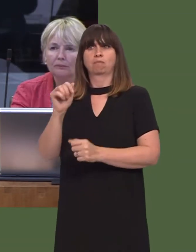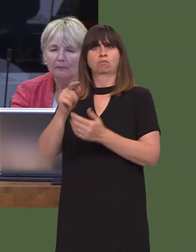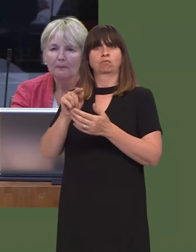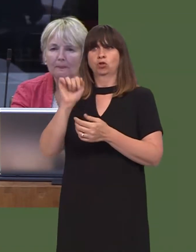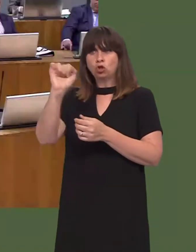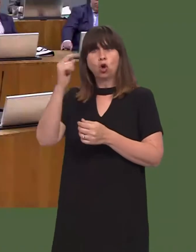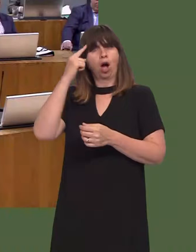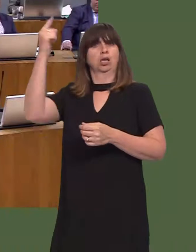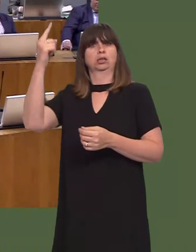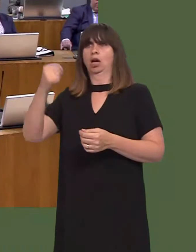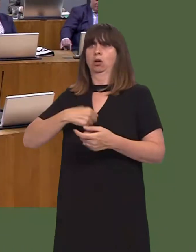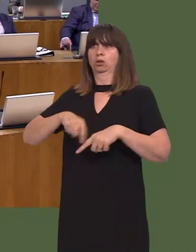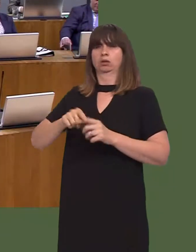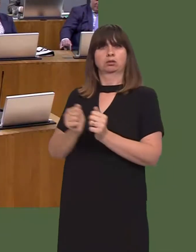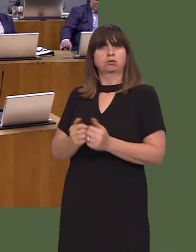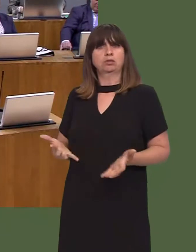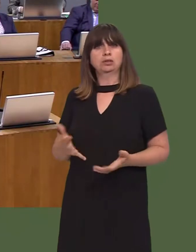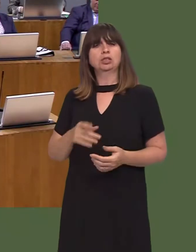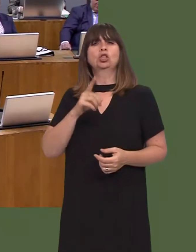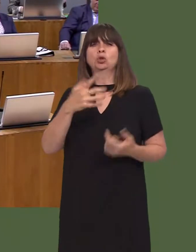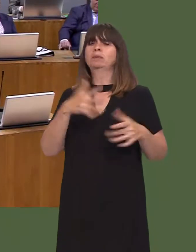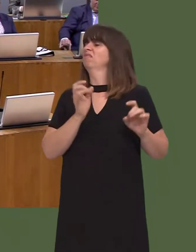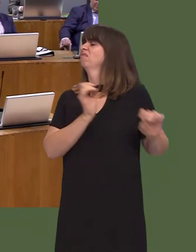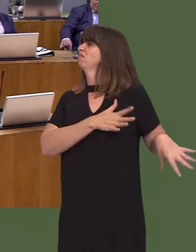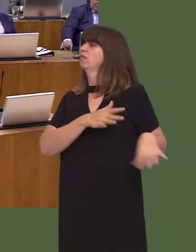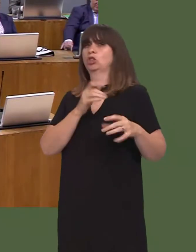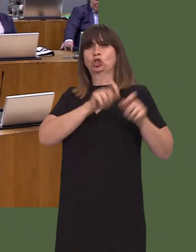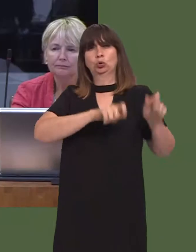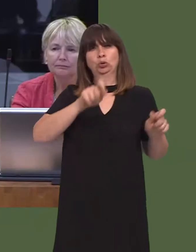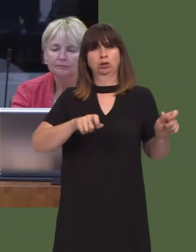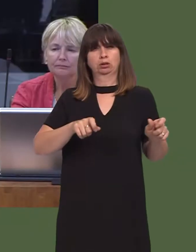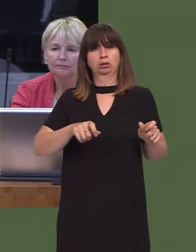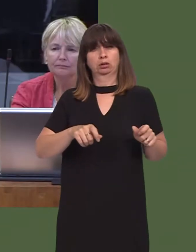That is down to your Government. First Minister, youíve turned your back on students, and